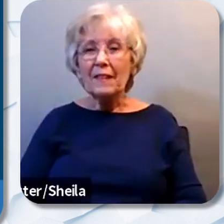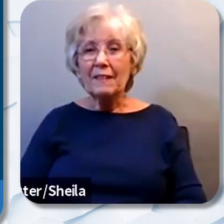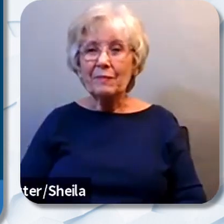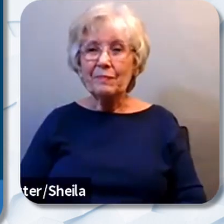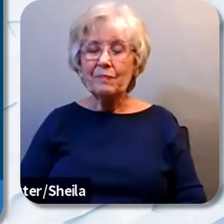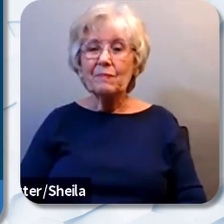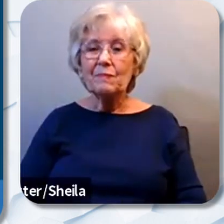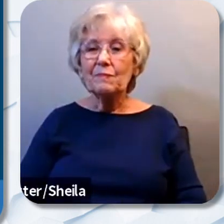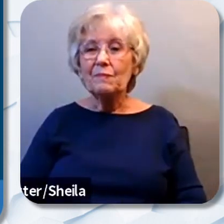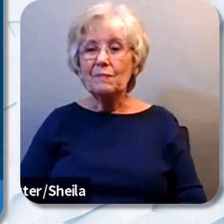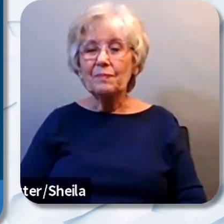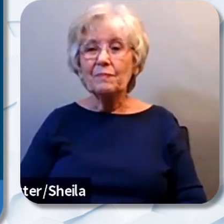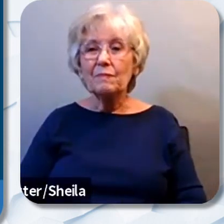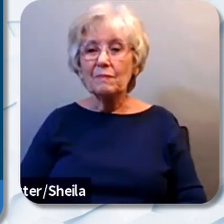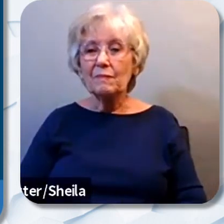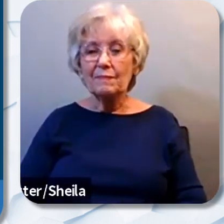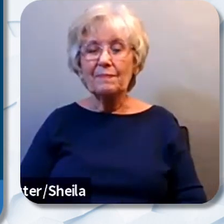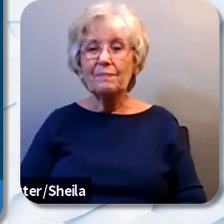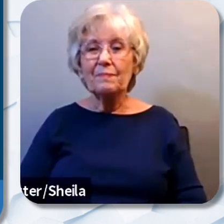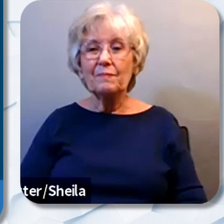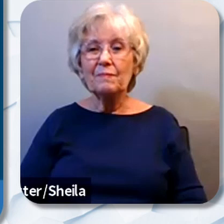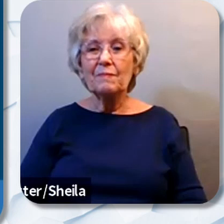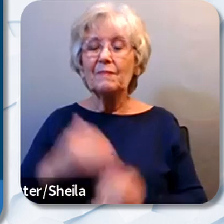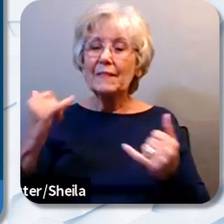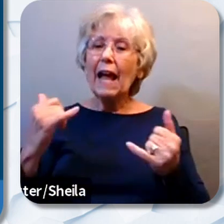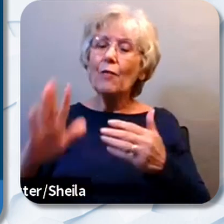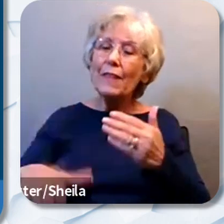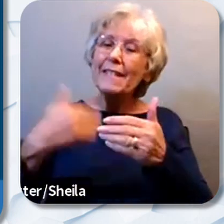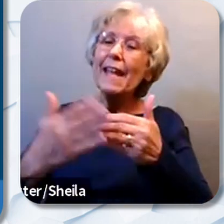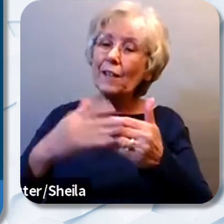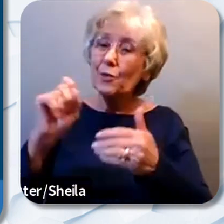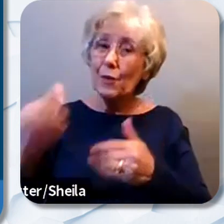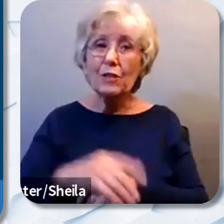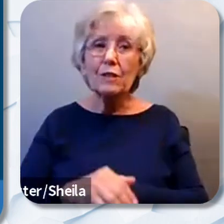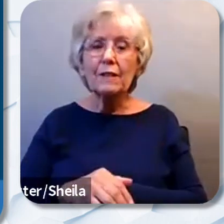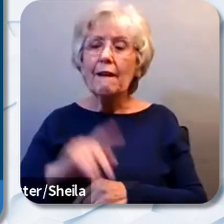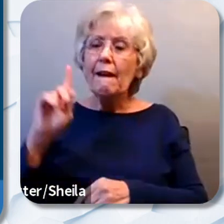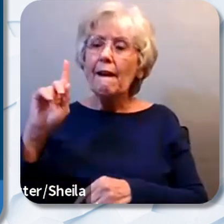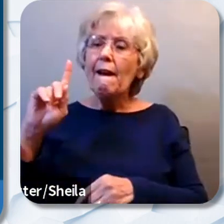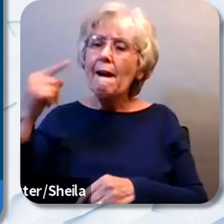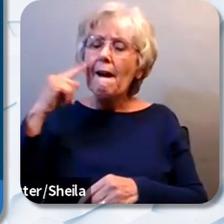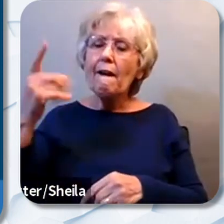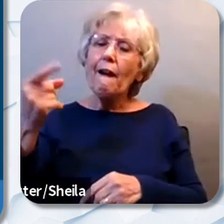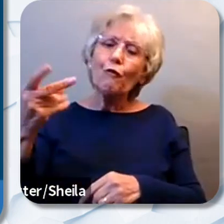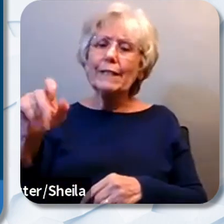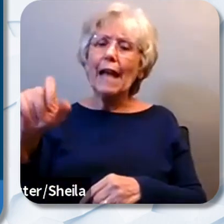So. Moving to the next question where does governance as Hannah had previously mentioned,